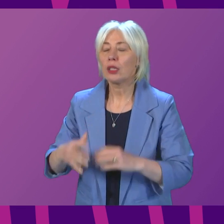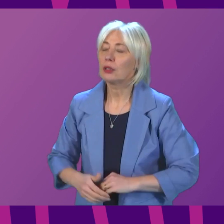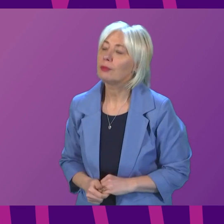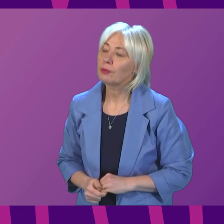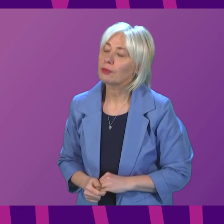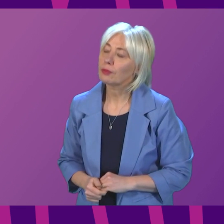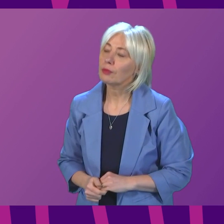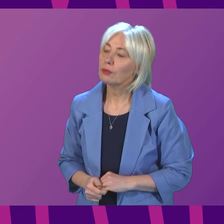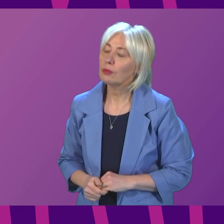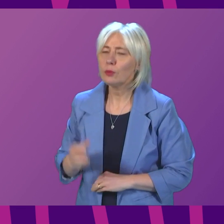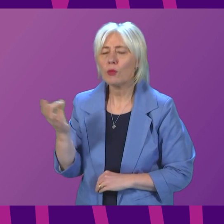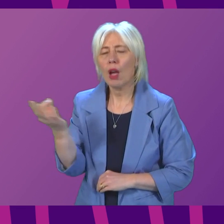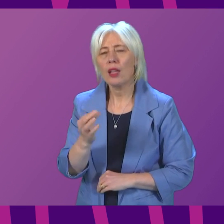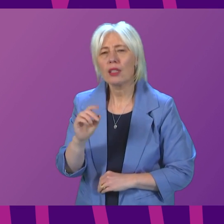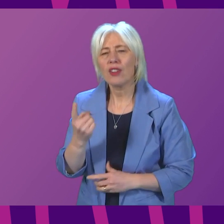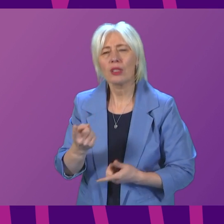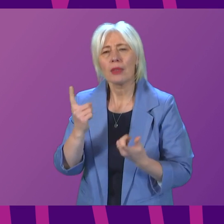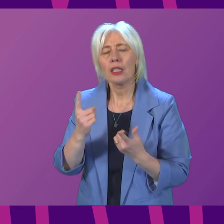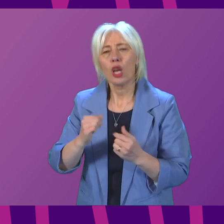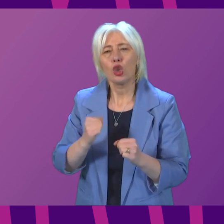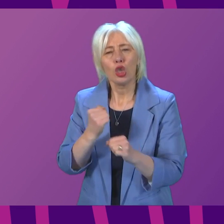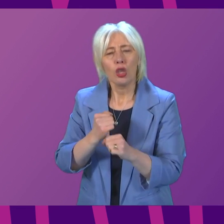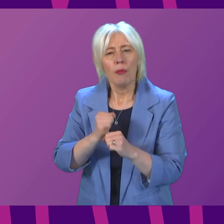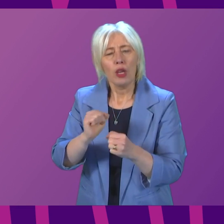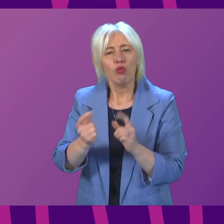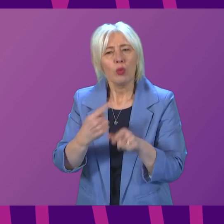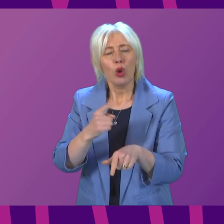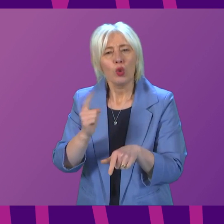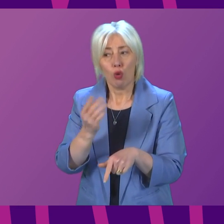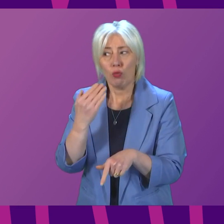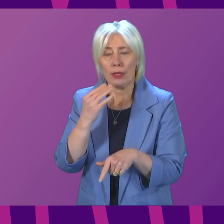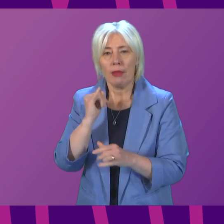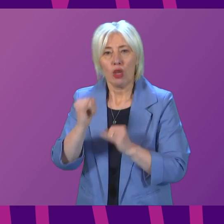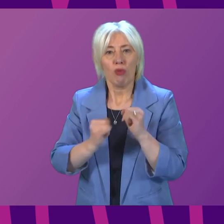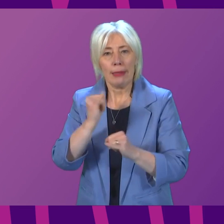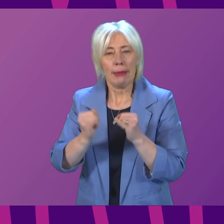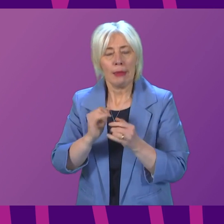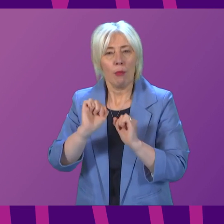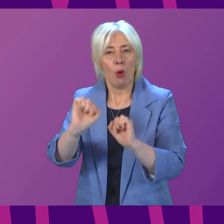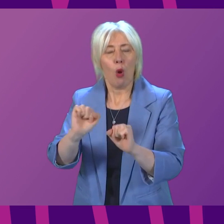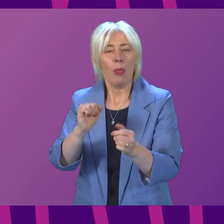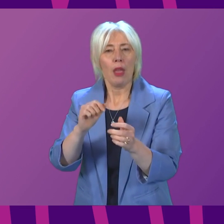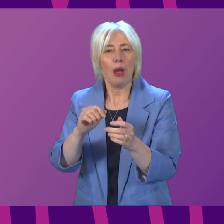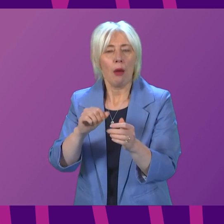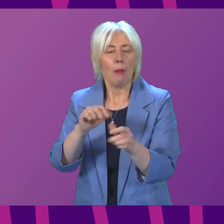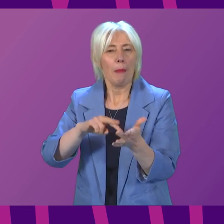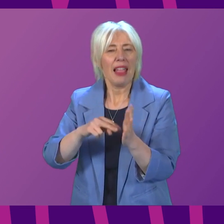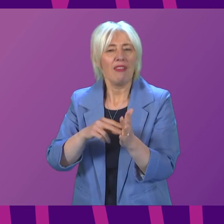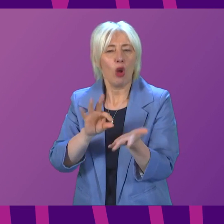To ask the First Minister what the Scottish Government’s response is to recent reported criticism of its plans for its deposit return scheme.